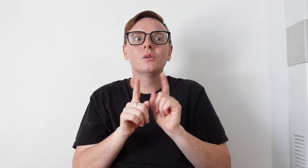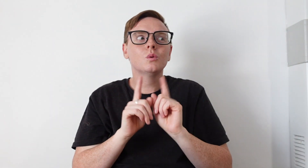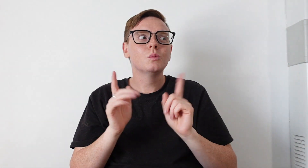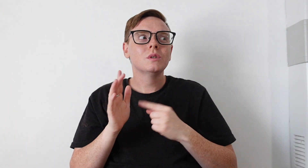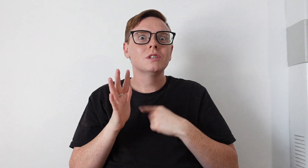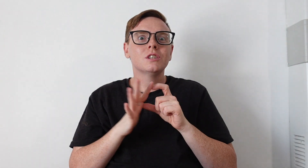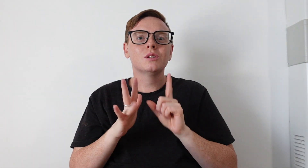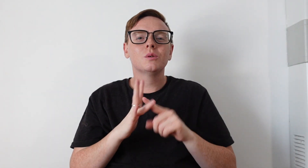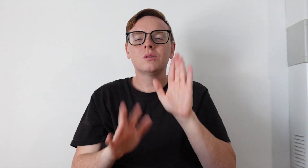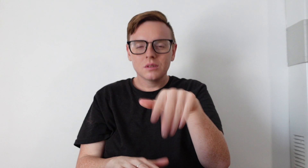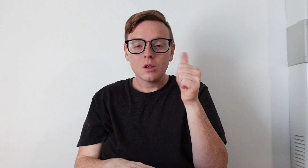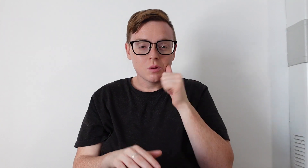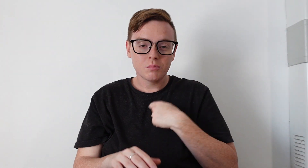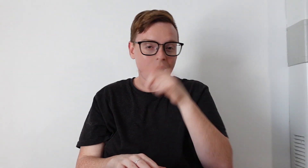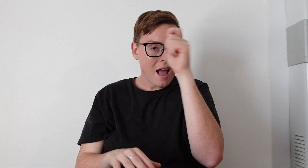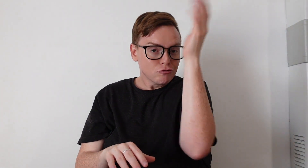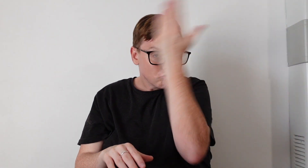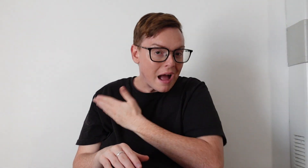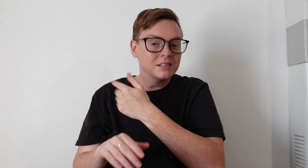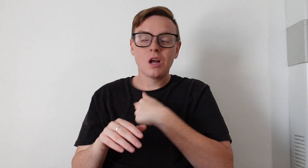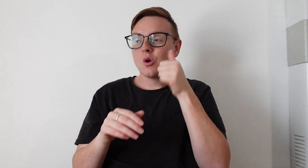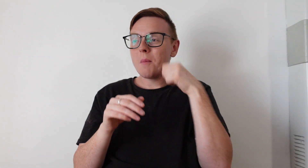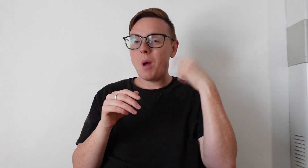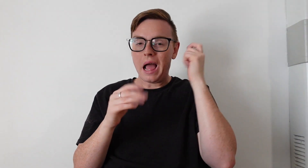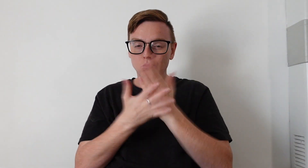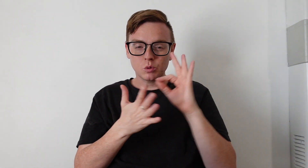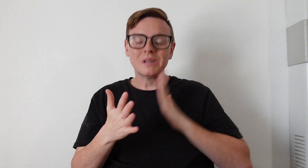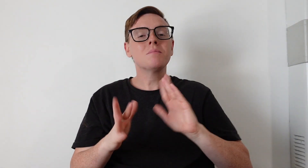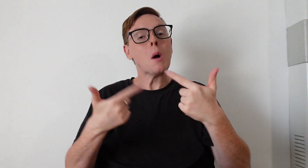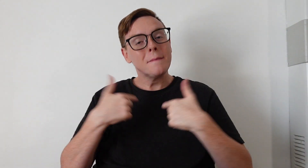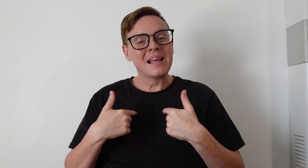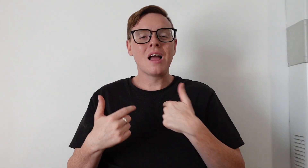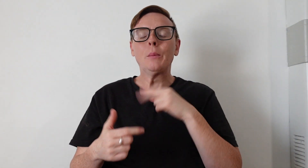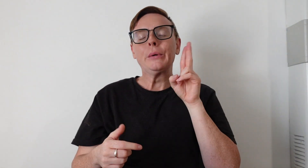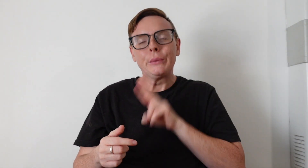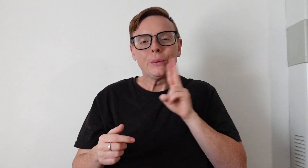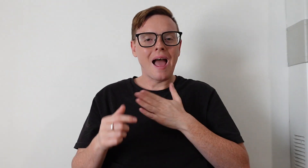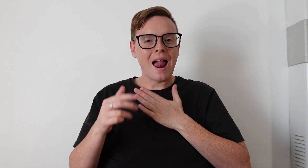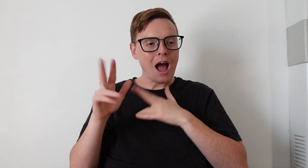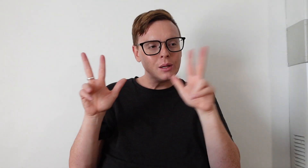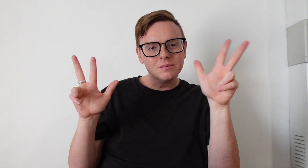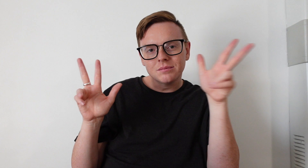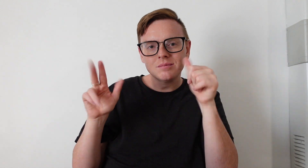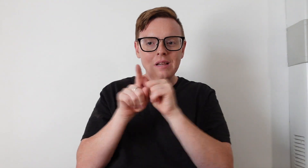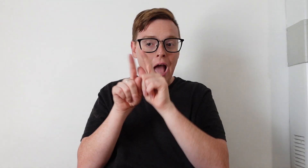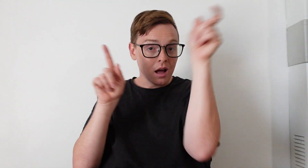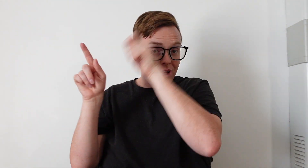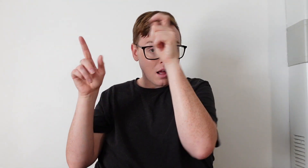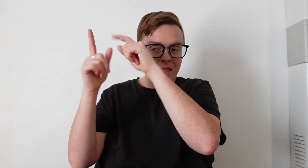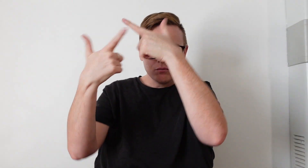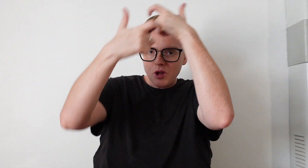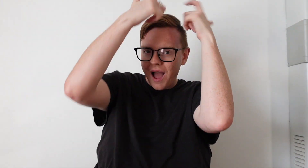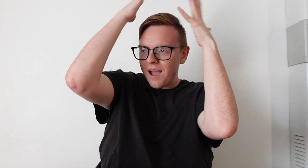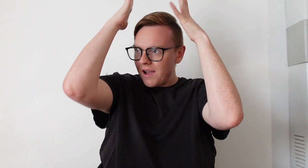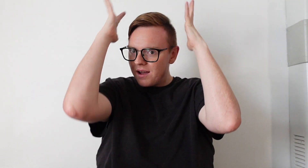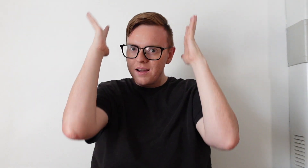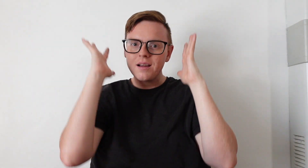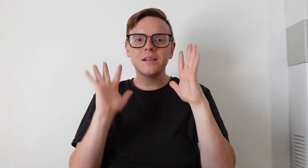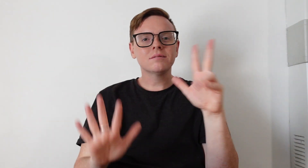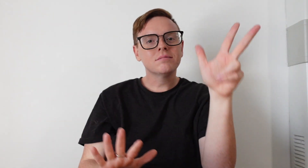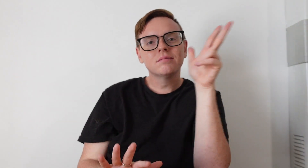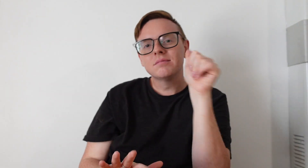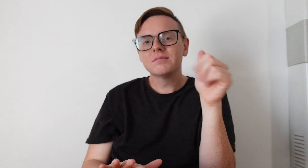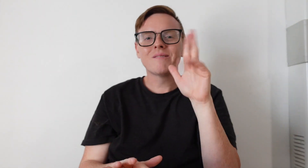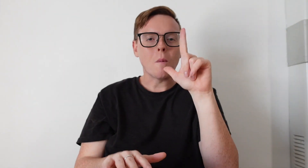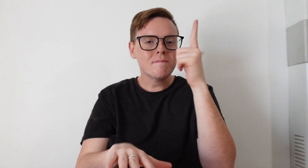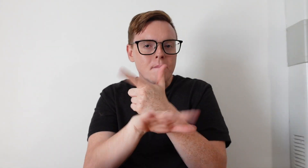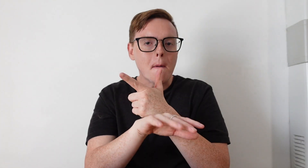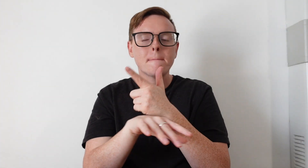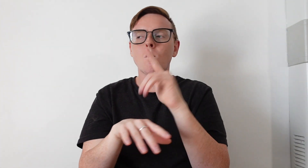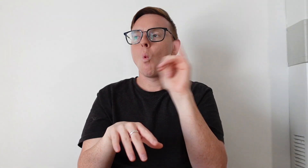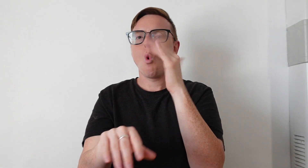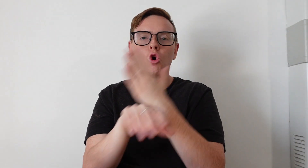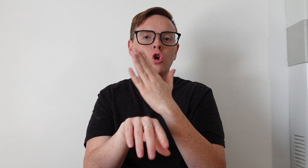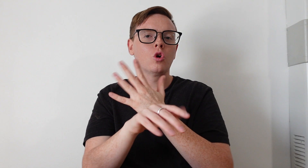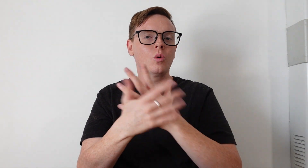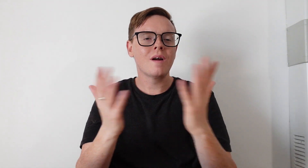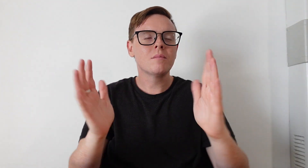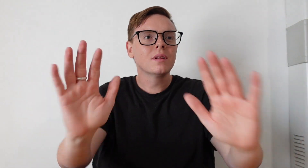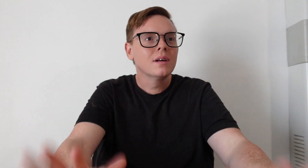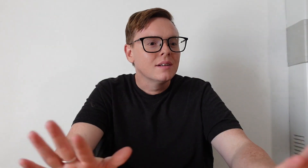What should I do? I know I don't need it but I wanted my hair to have styles and for film ing and work etc.